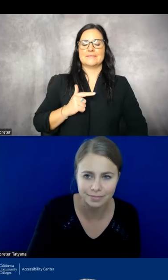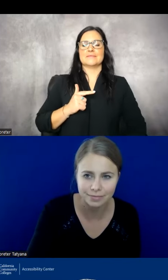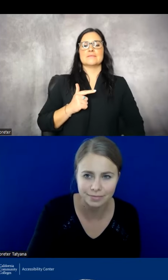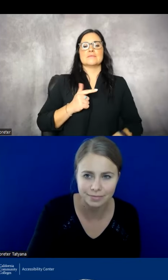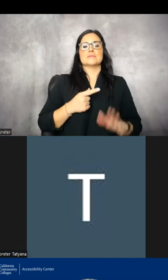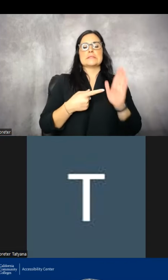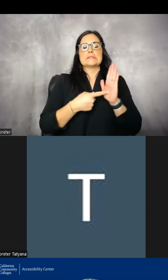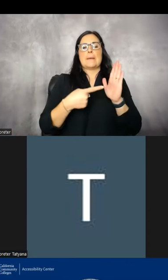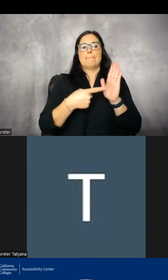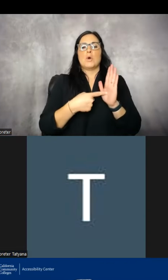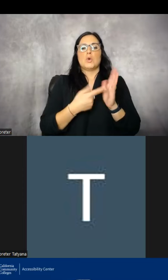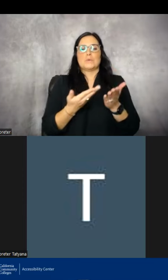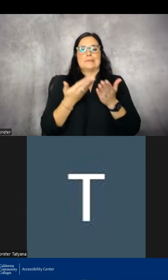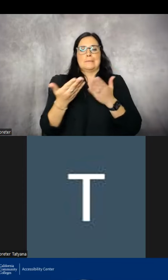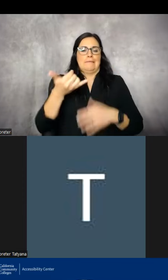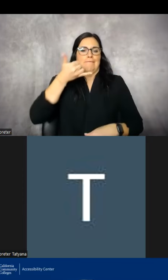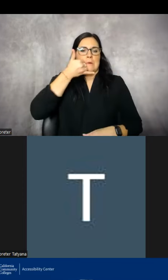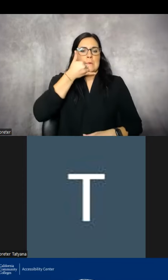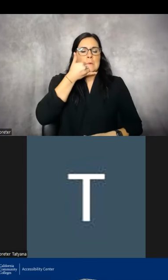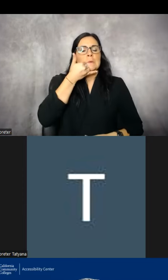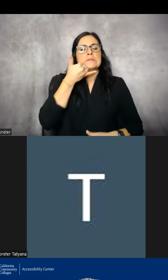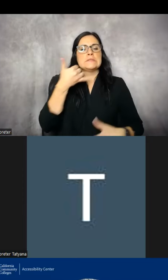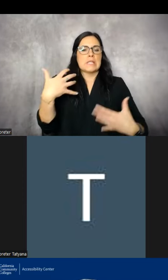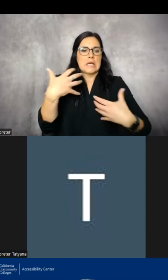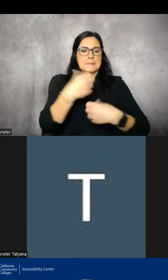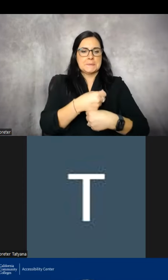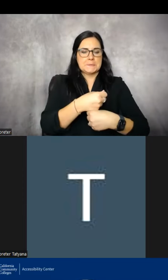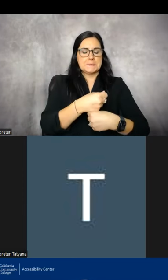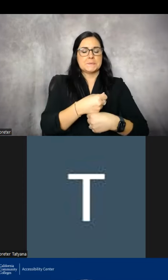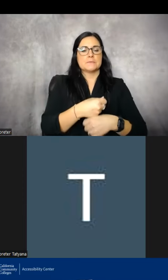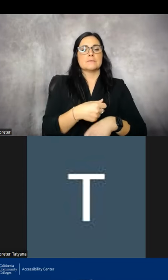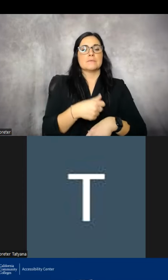In a nutshell each letter should be well